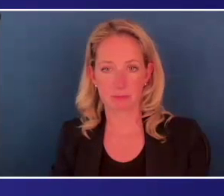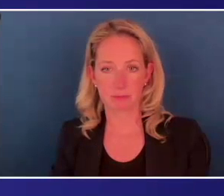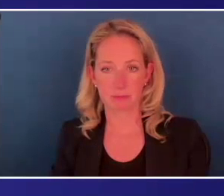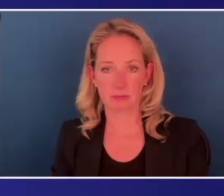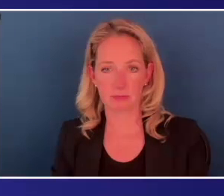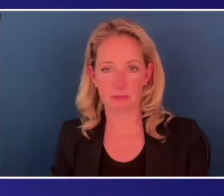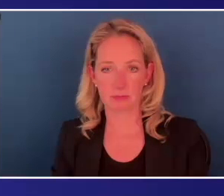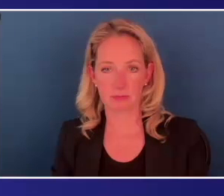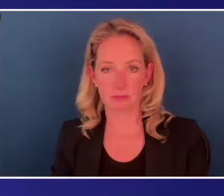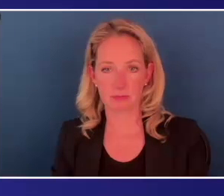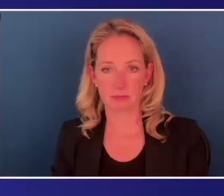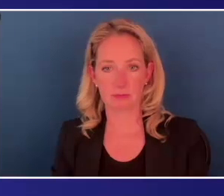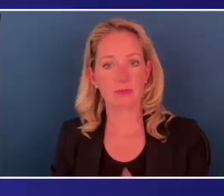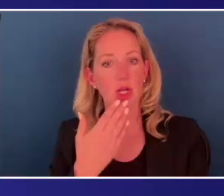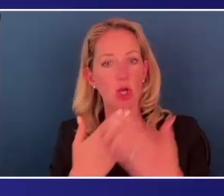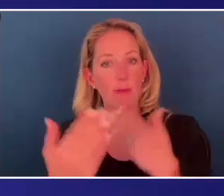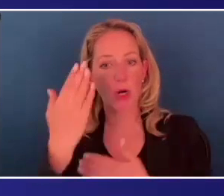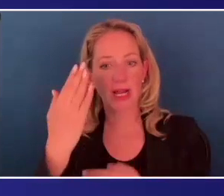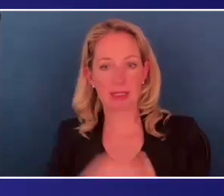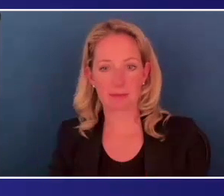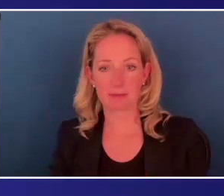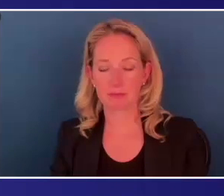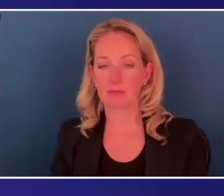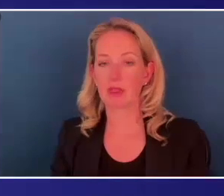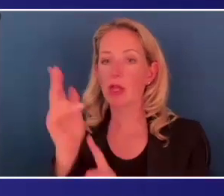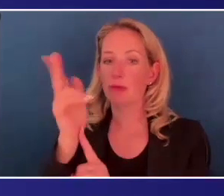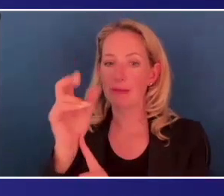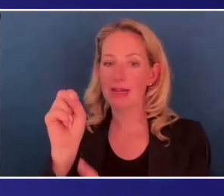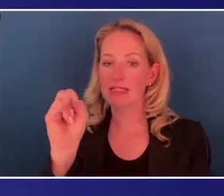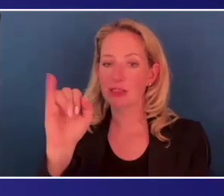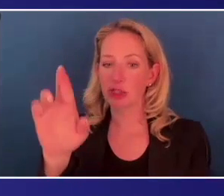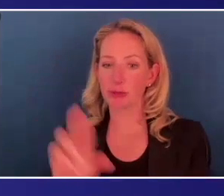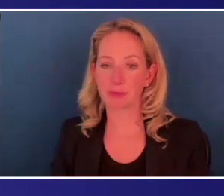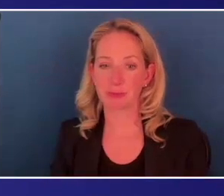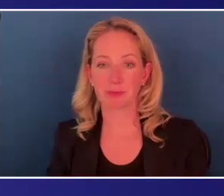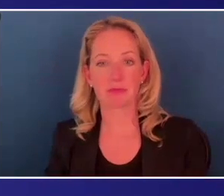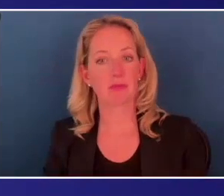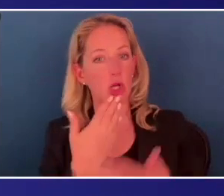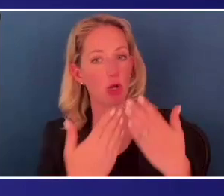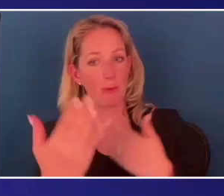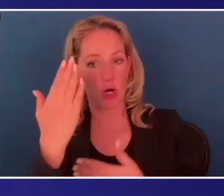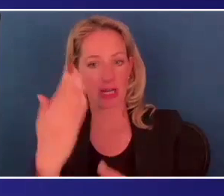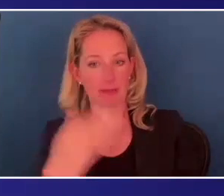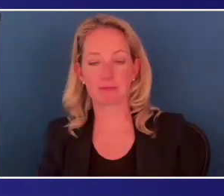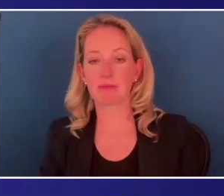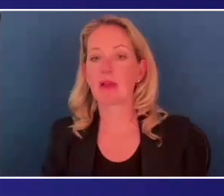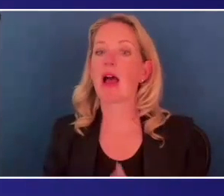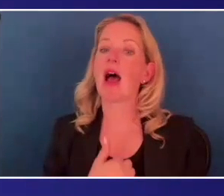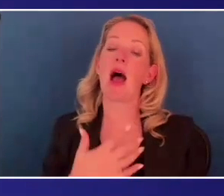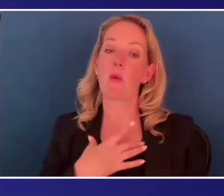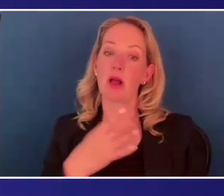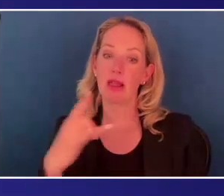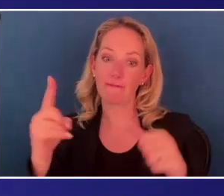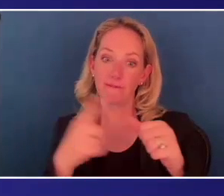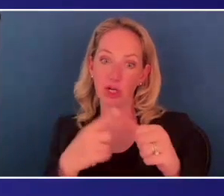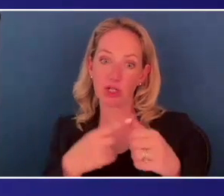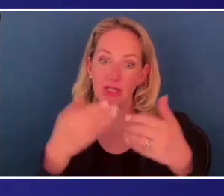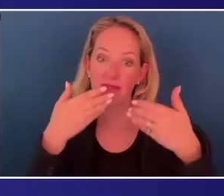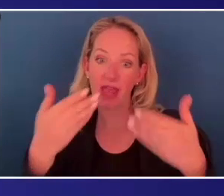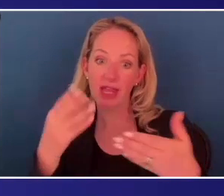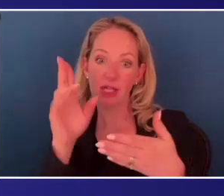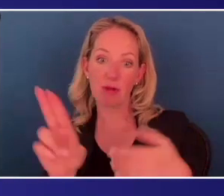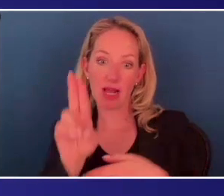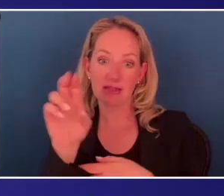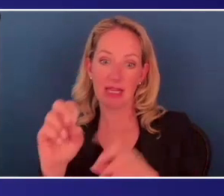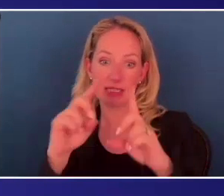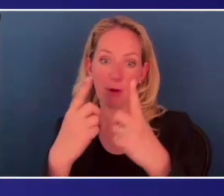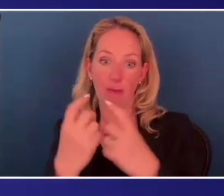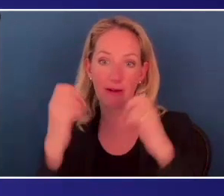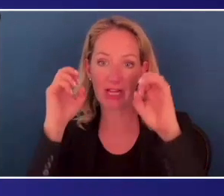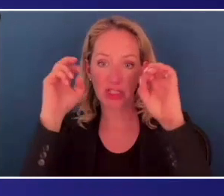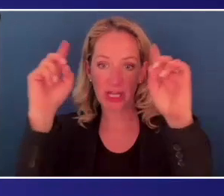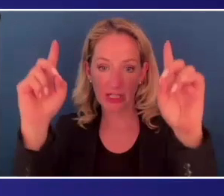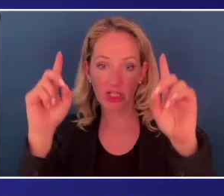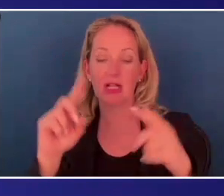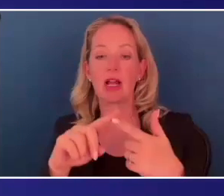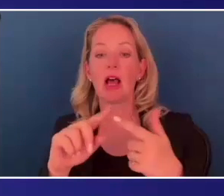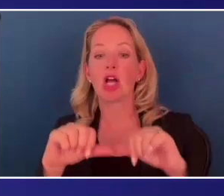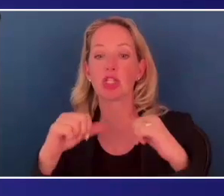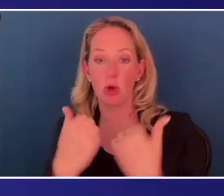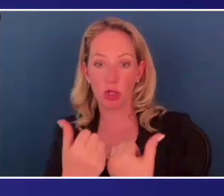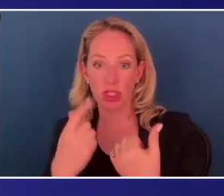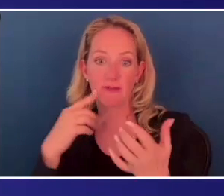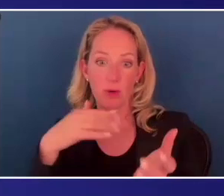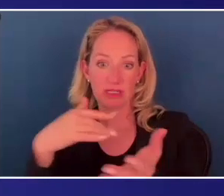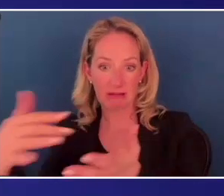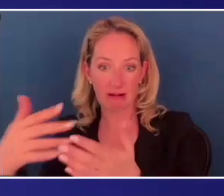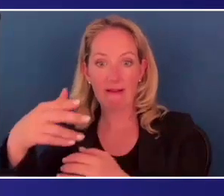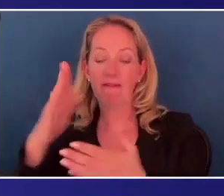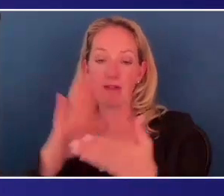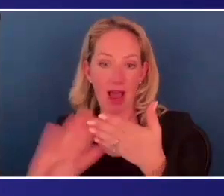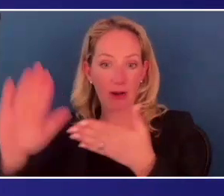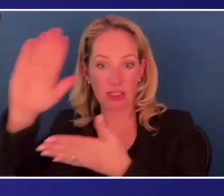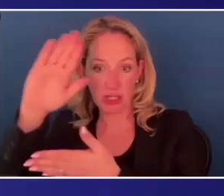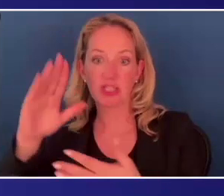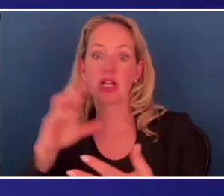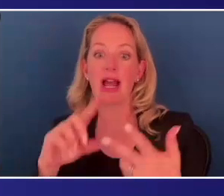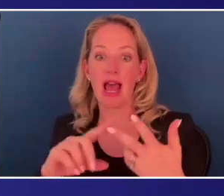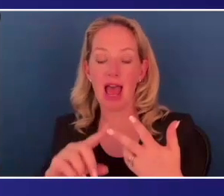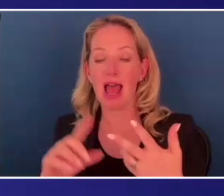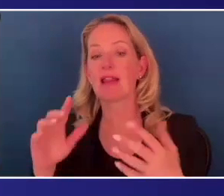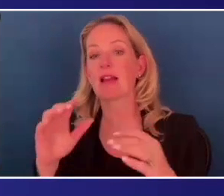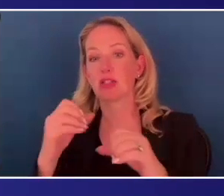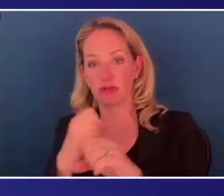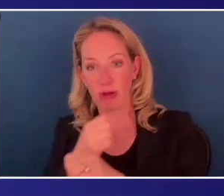Good morning. You have 3ÿmin, sir. Good morning. I would like to 1st thank United States Department of Education, the Association for the Study of Higher Education and Scholar Strategy Network for the invitation to speak today.